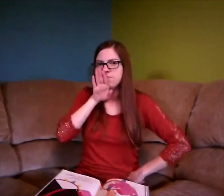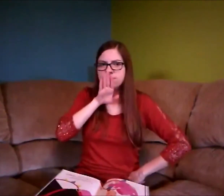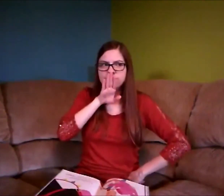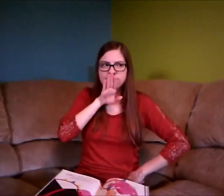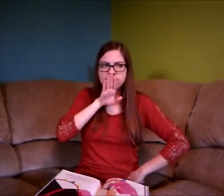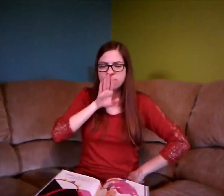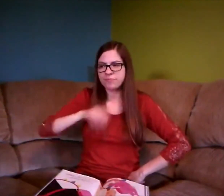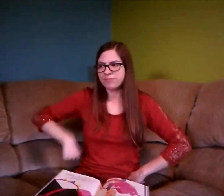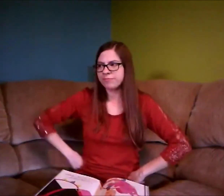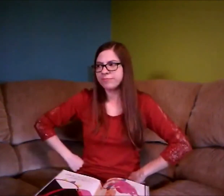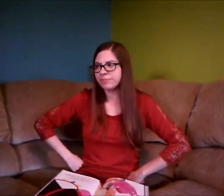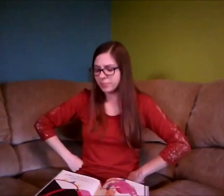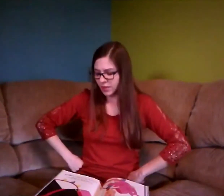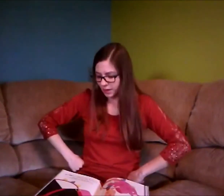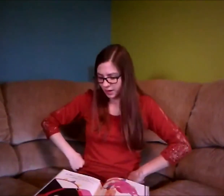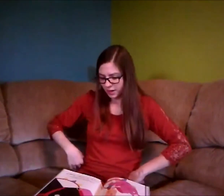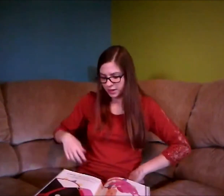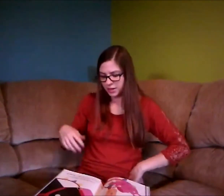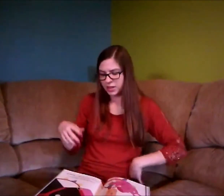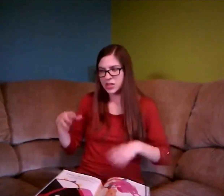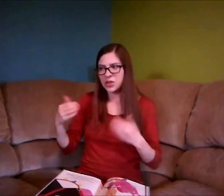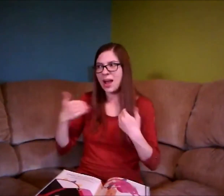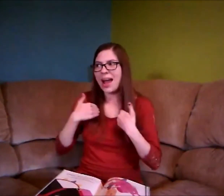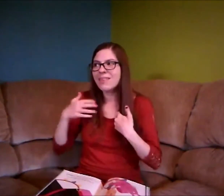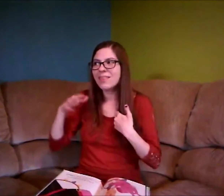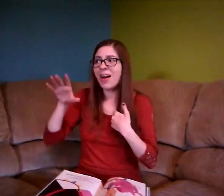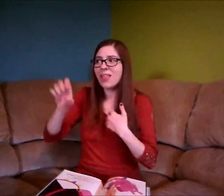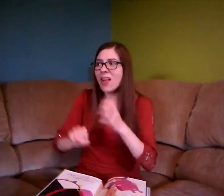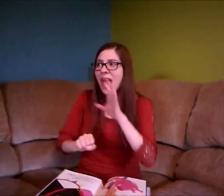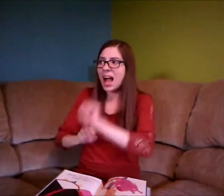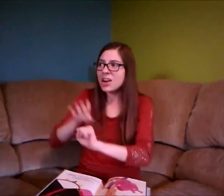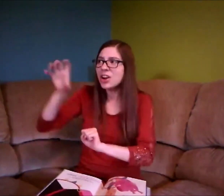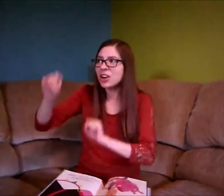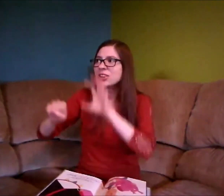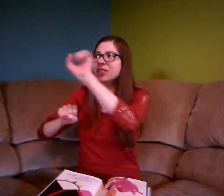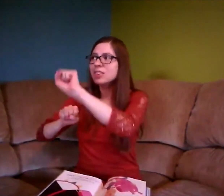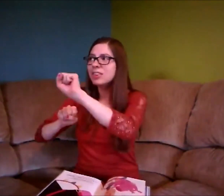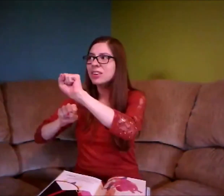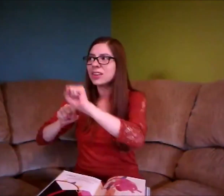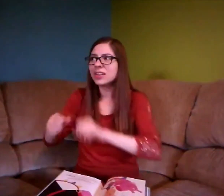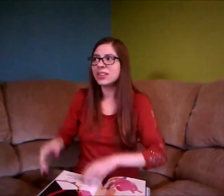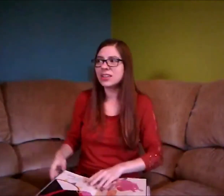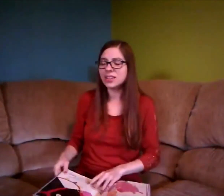By now the prince was feeling hammered, not to mention less enamored. He growled up, "Do you have a ladder?"